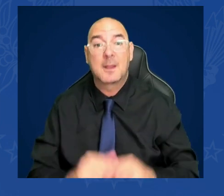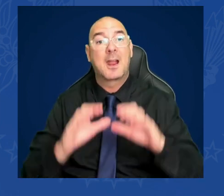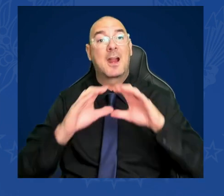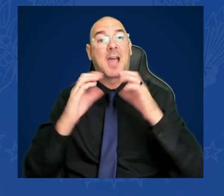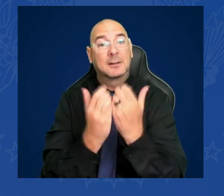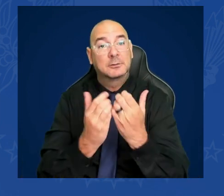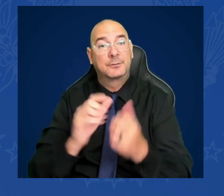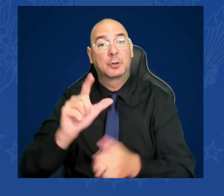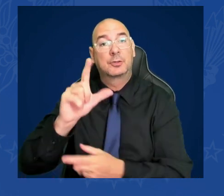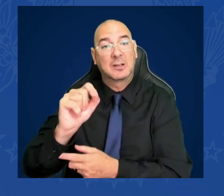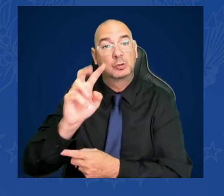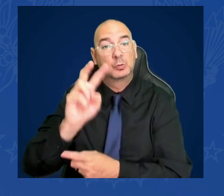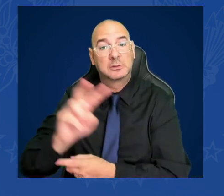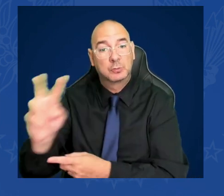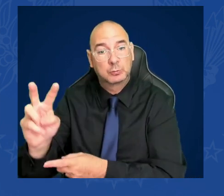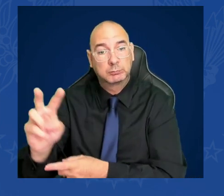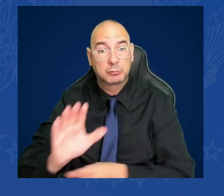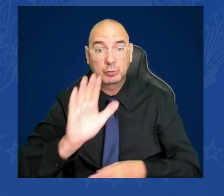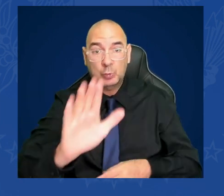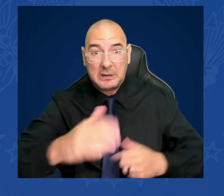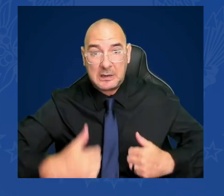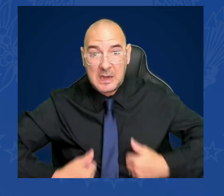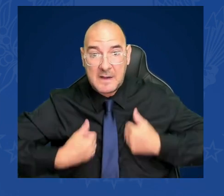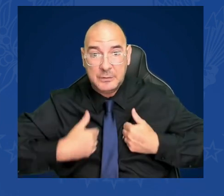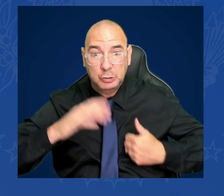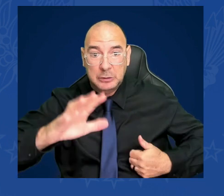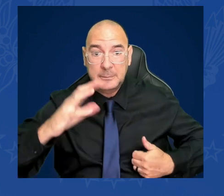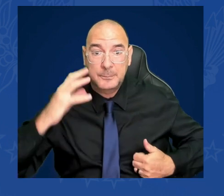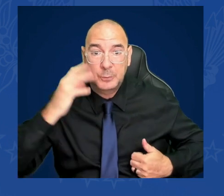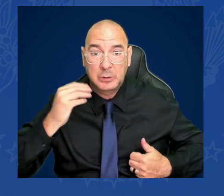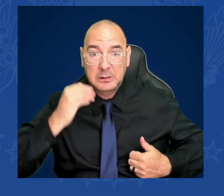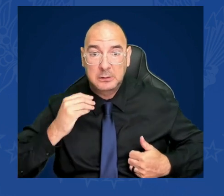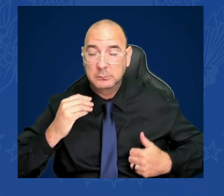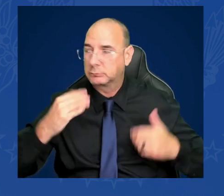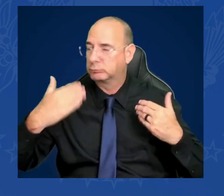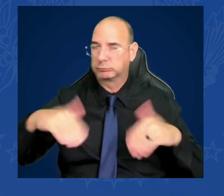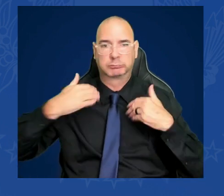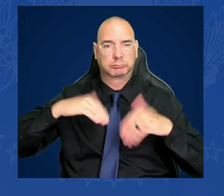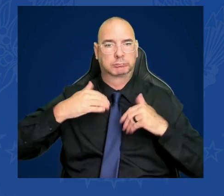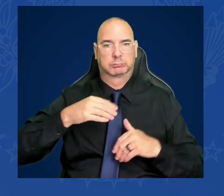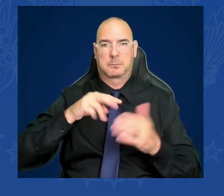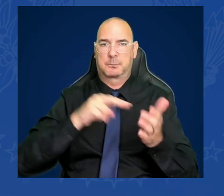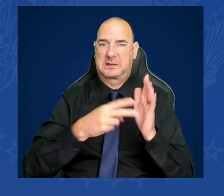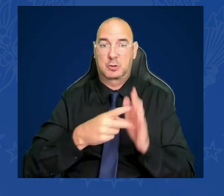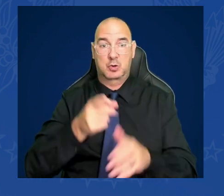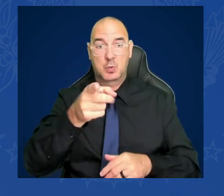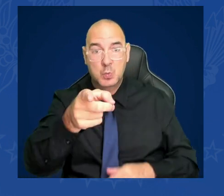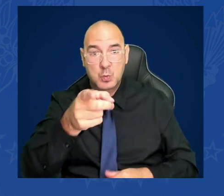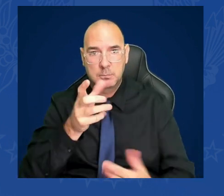makes you uniquely suited for the task at hand. I don't have to tell you: